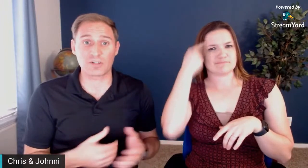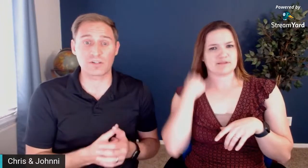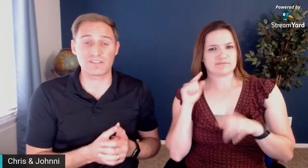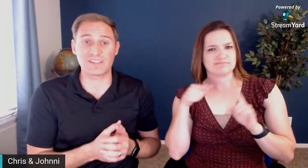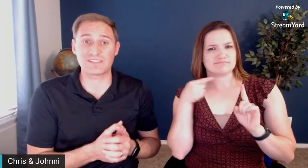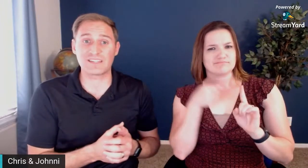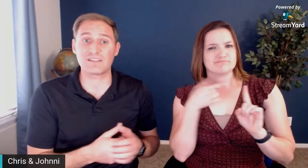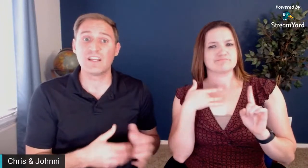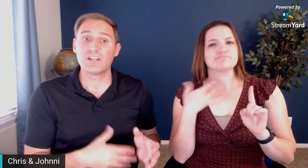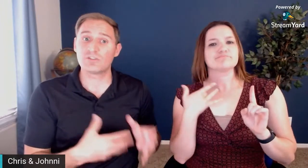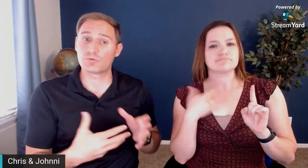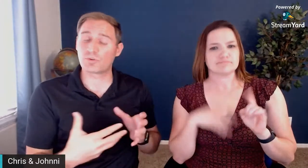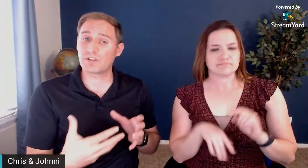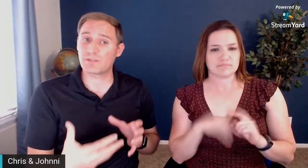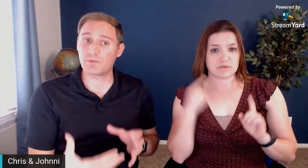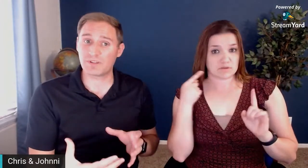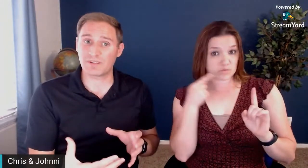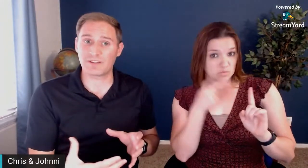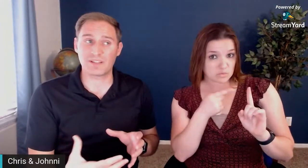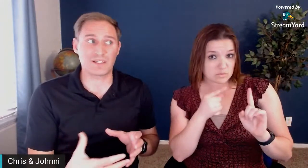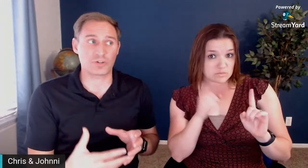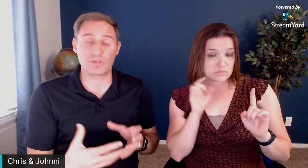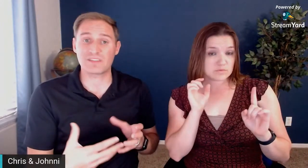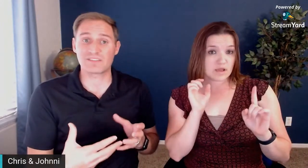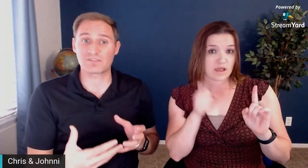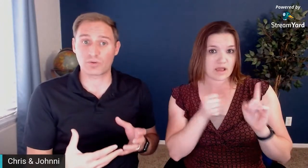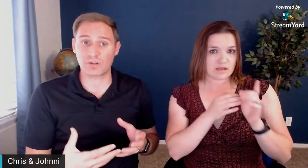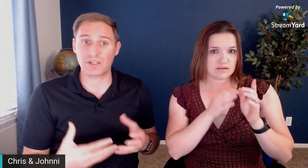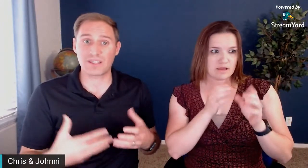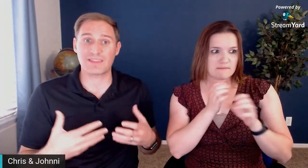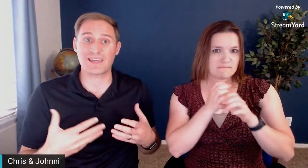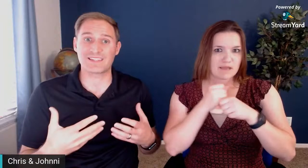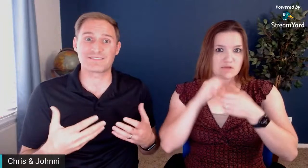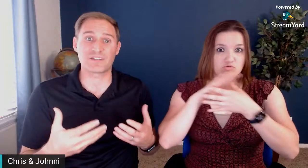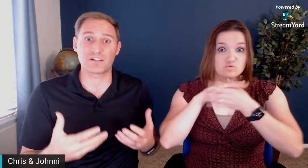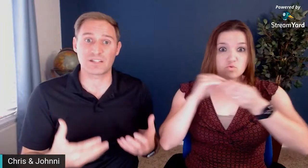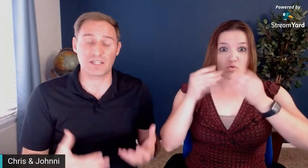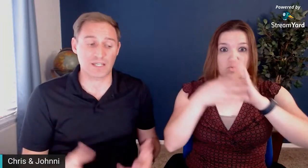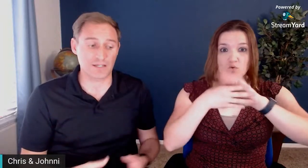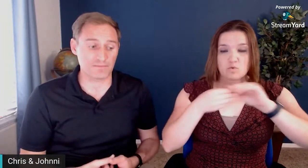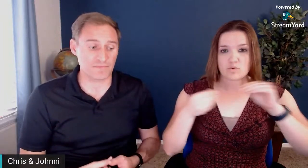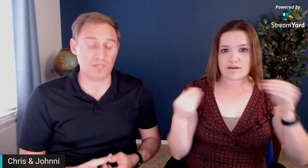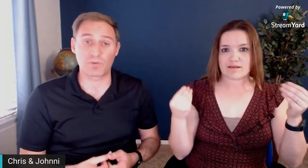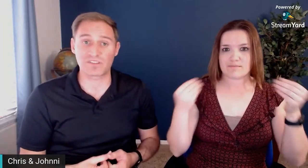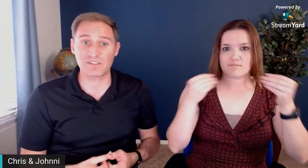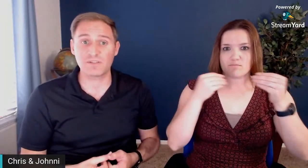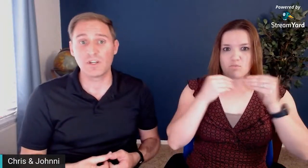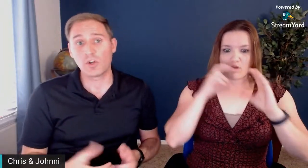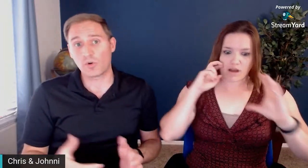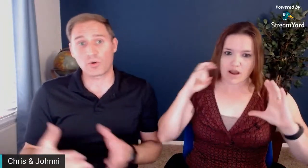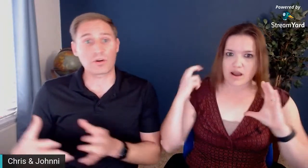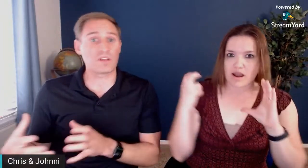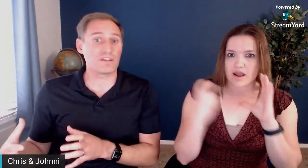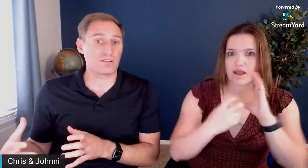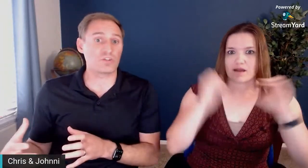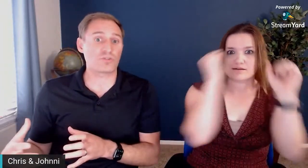are you is the intent to really put and create the story that is very um immersive or are you